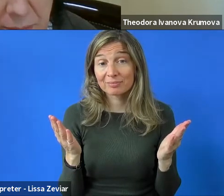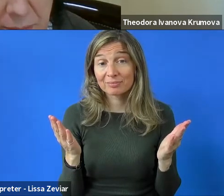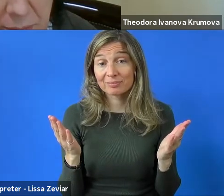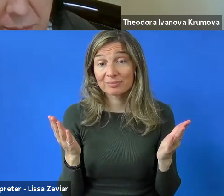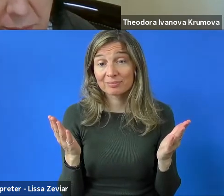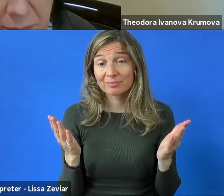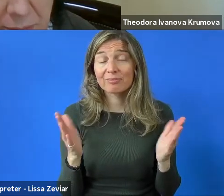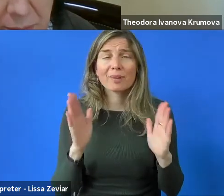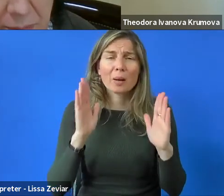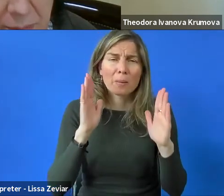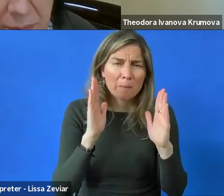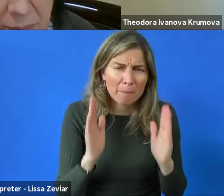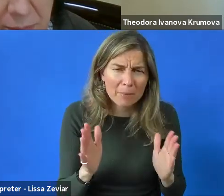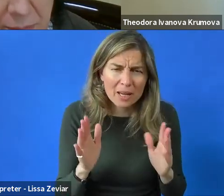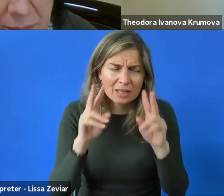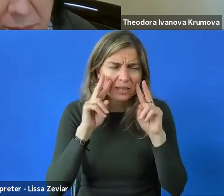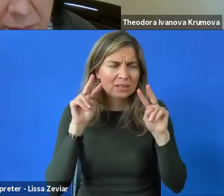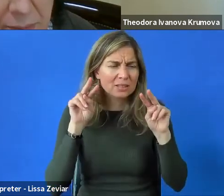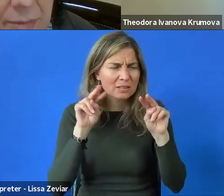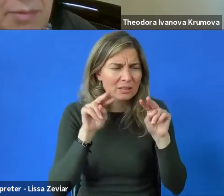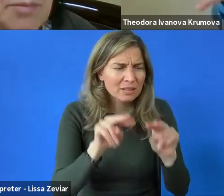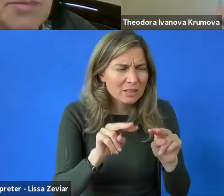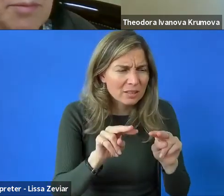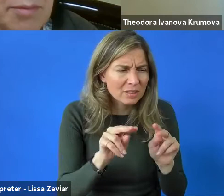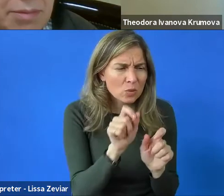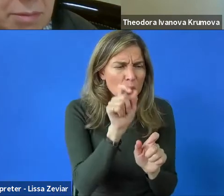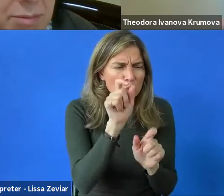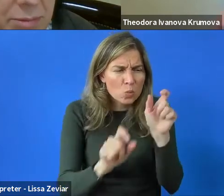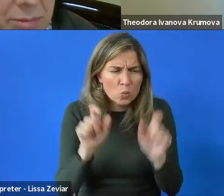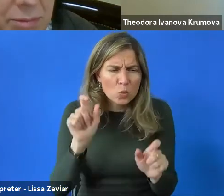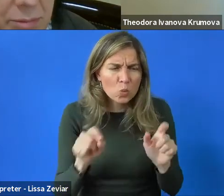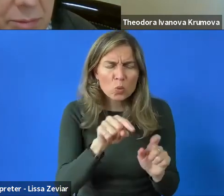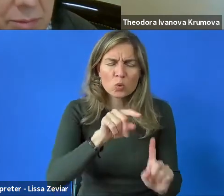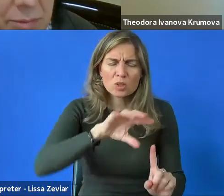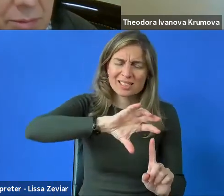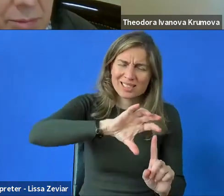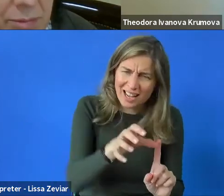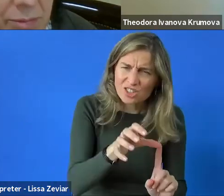Who's the guardian? Because there are several family members.